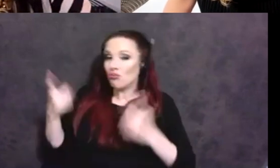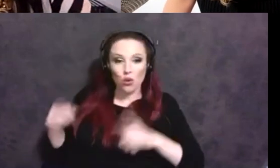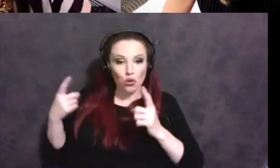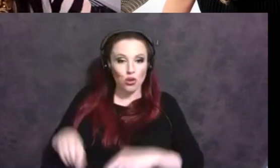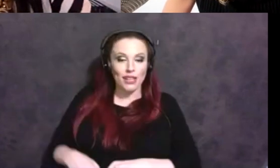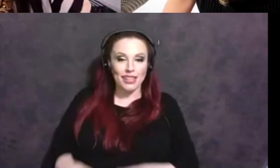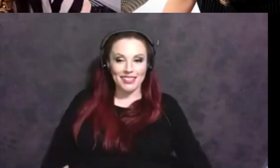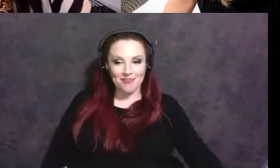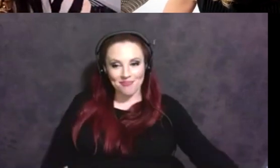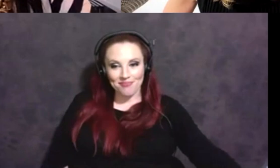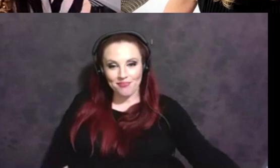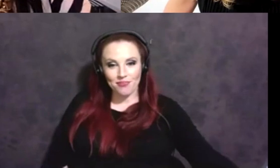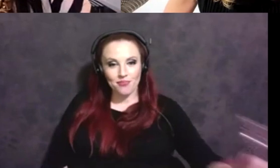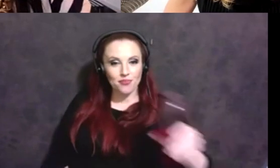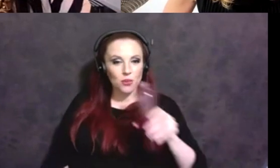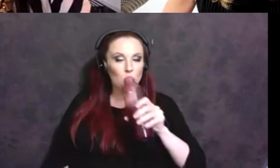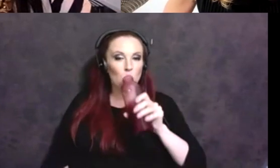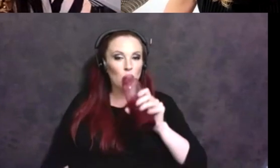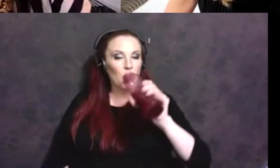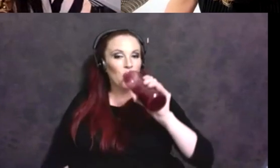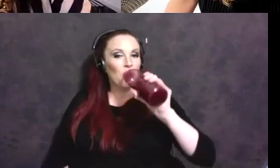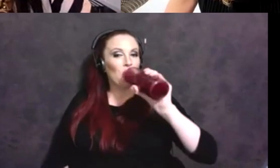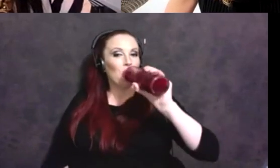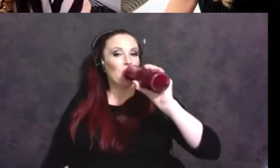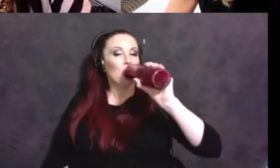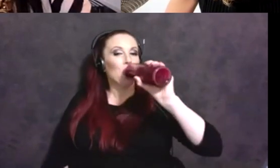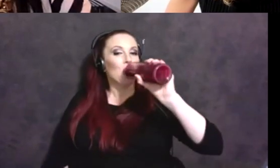haven't answered your question on what to do to be embodied but I thought it was important